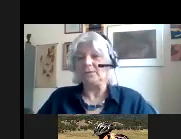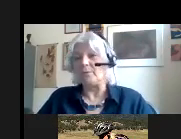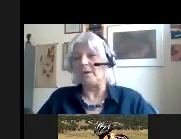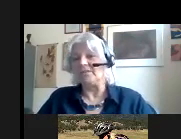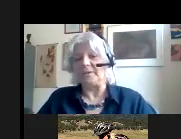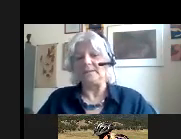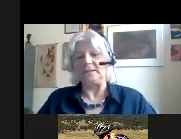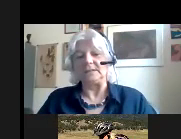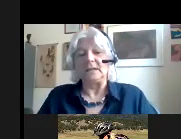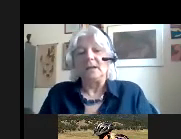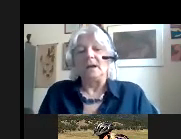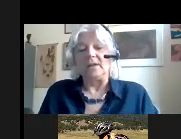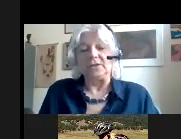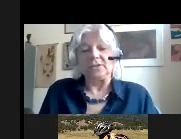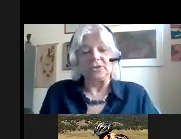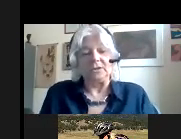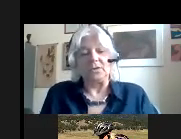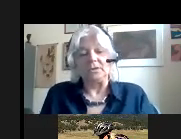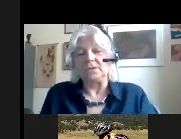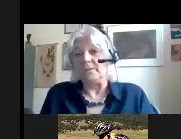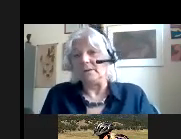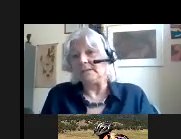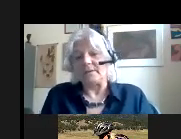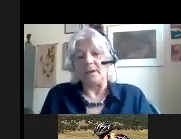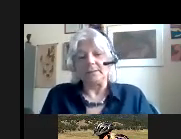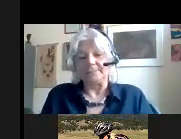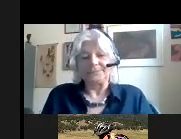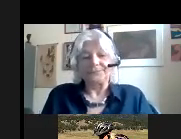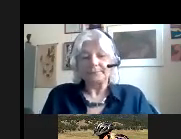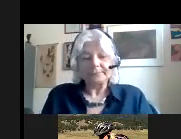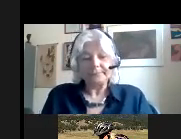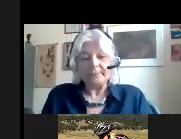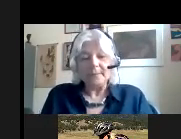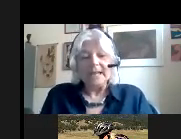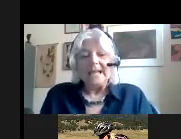the most depressive pieces of legislation towards communities of color.